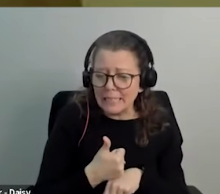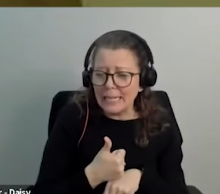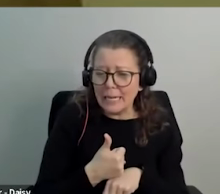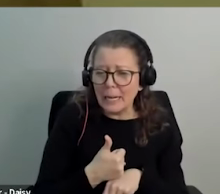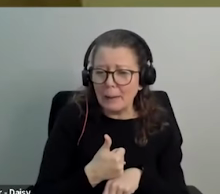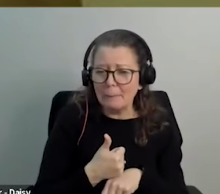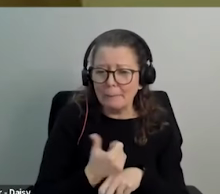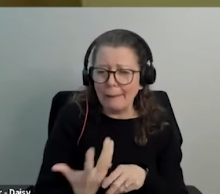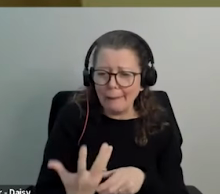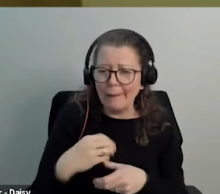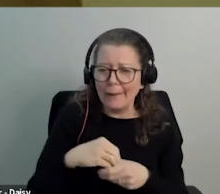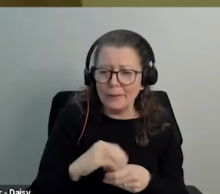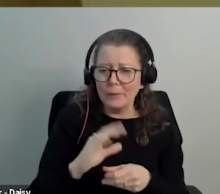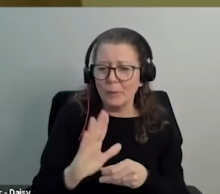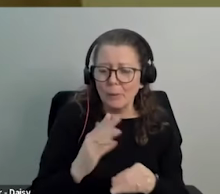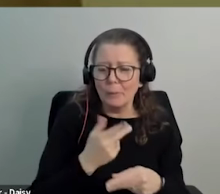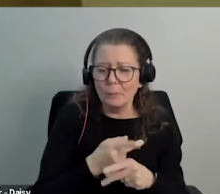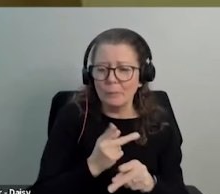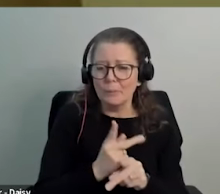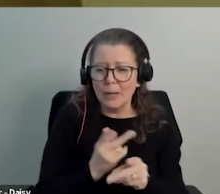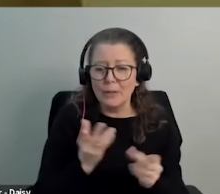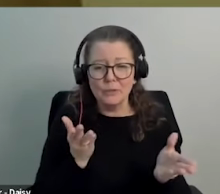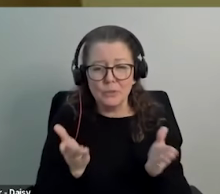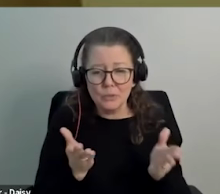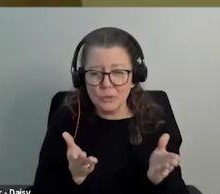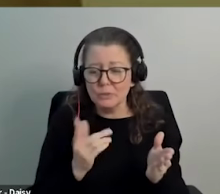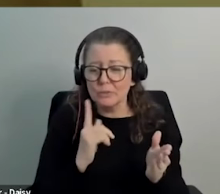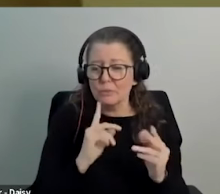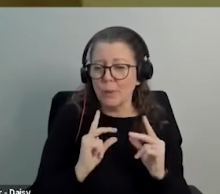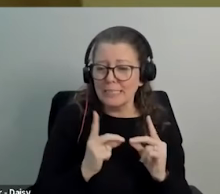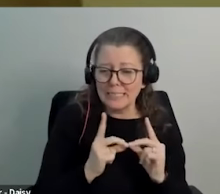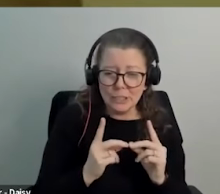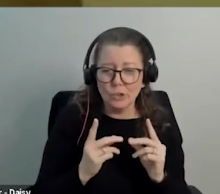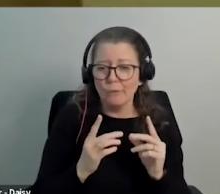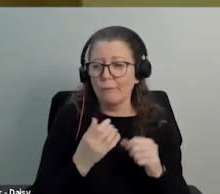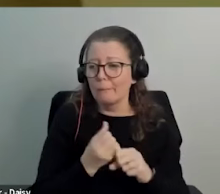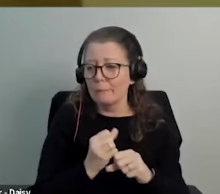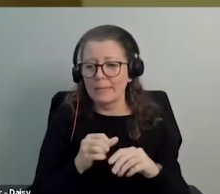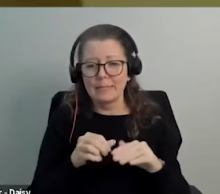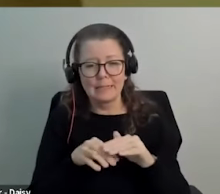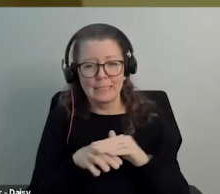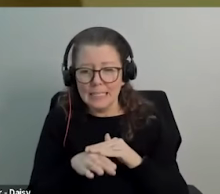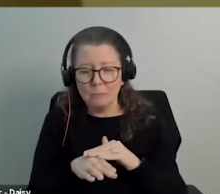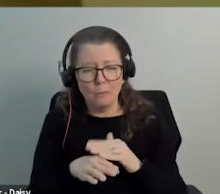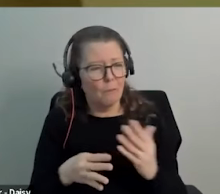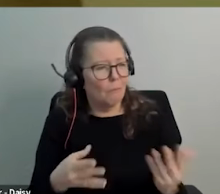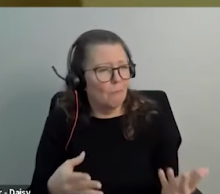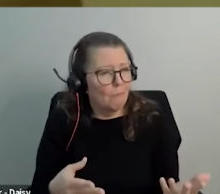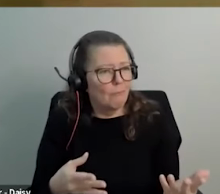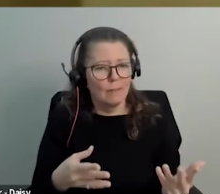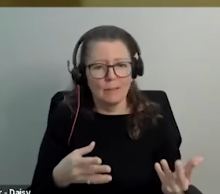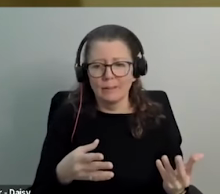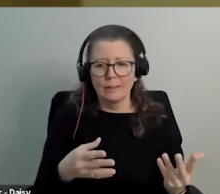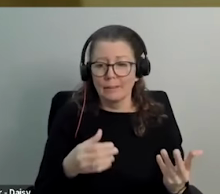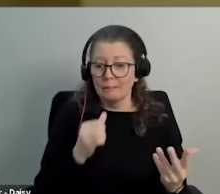into your products and services from a digital perspective and make them accessible. It's not, you know, we're not trying to build a rocket ship,